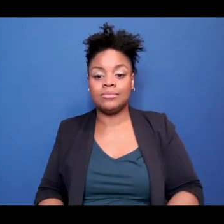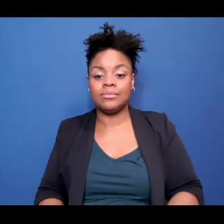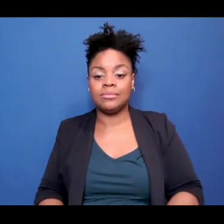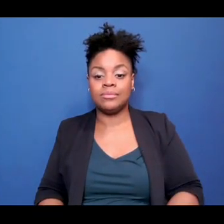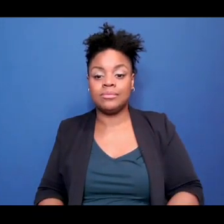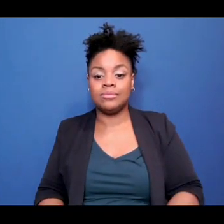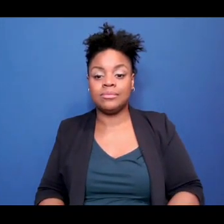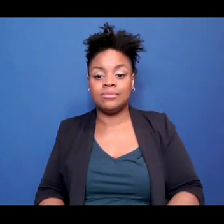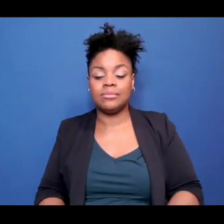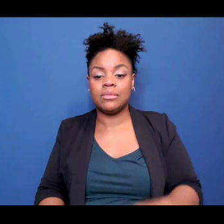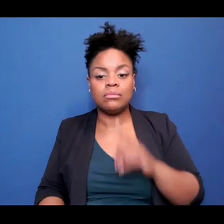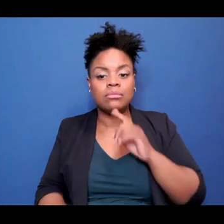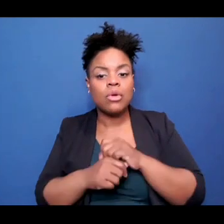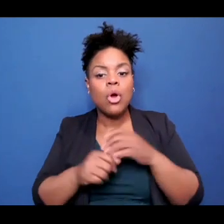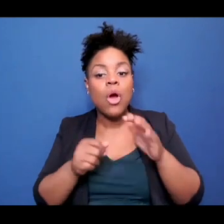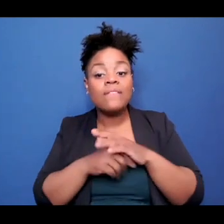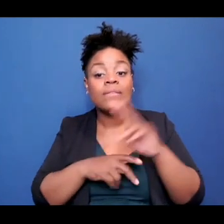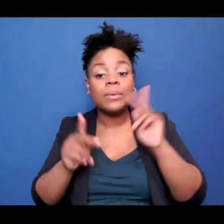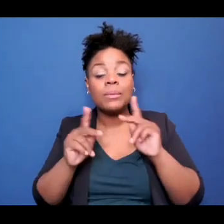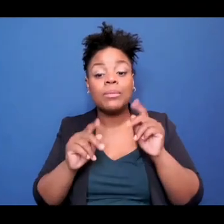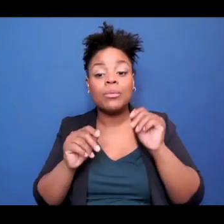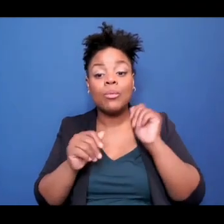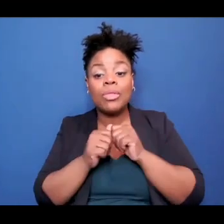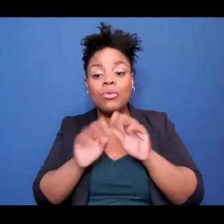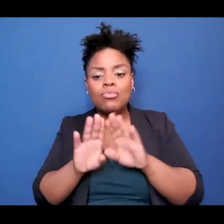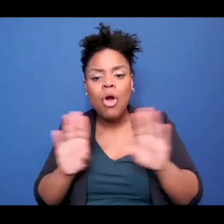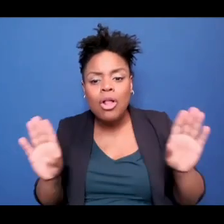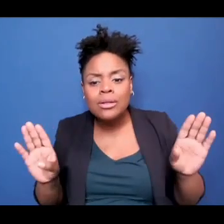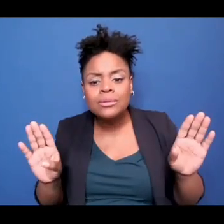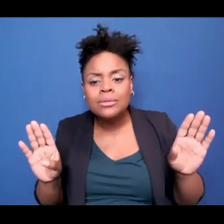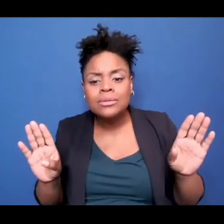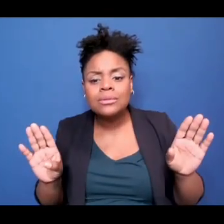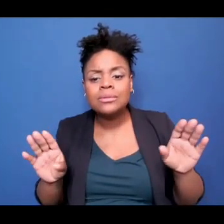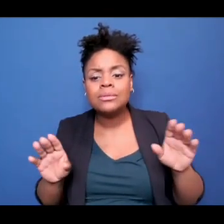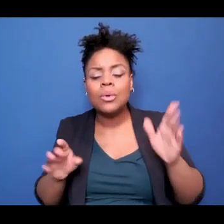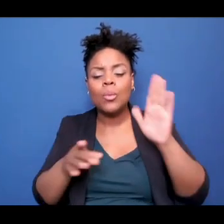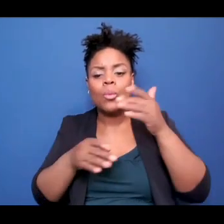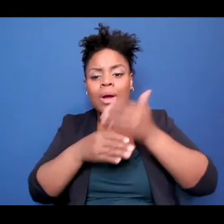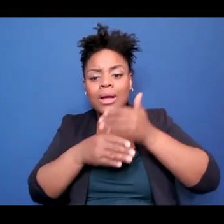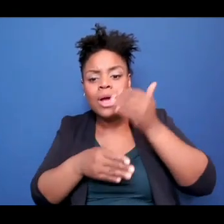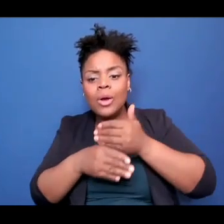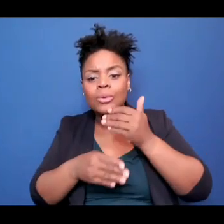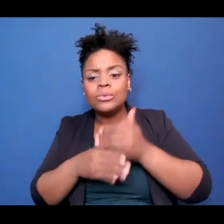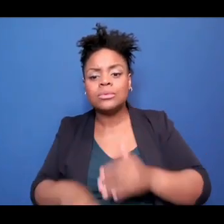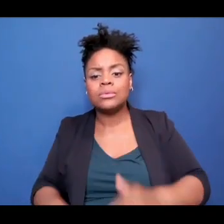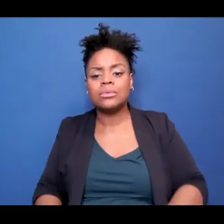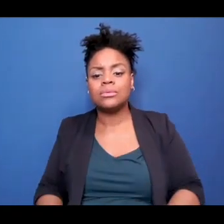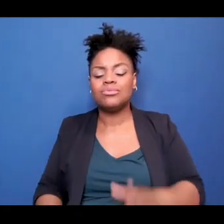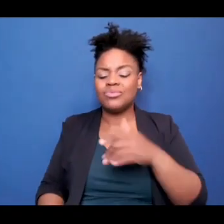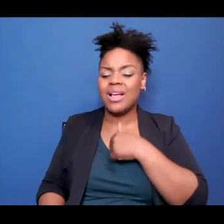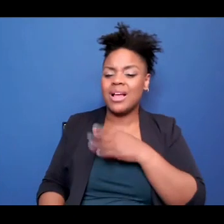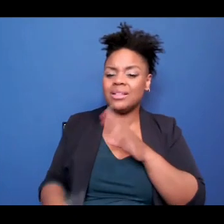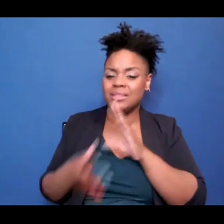WINDOWS SUPPOSEDLY YOU'RE SUPPOSED TO BE ABLE TO SEE OUT FROM BEHIND THE AD, I DON'T KNOW IF THAT'S ACTUALLY TRUE.